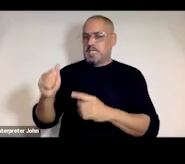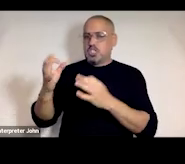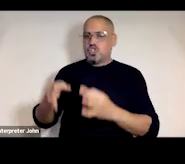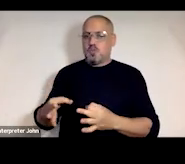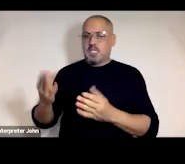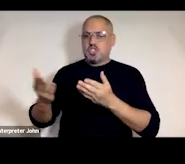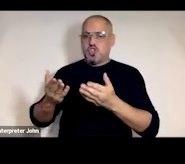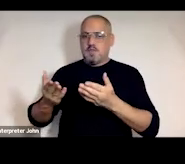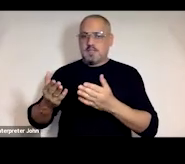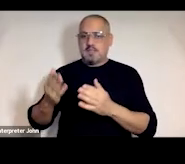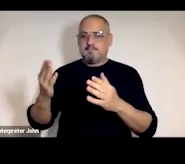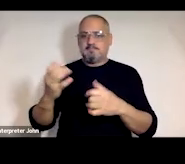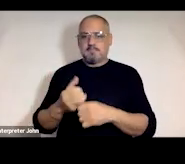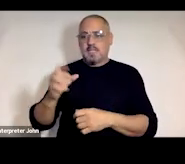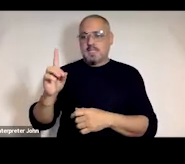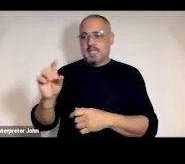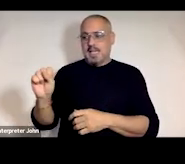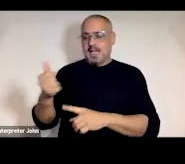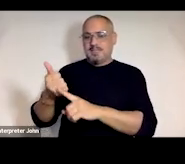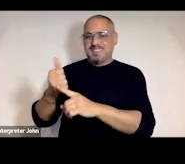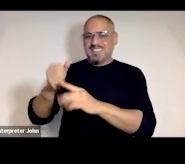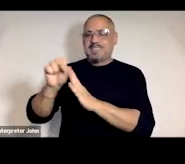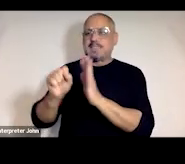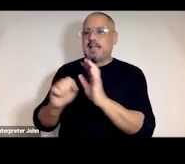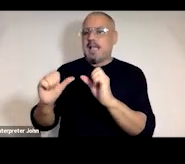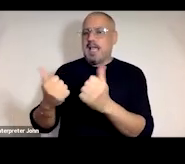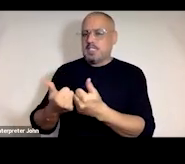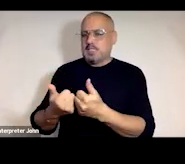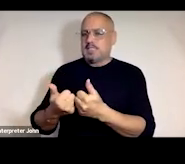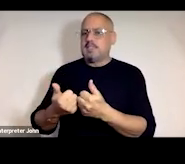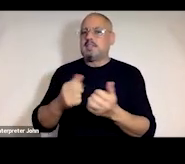and DDS are state agencies that are contracted by SSA.